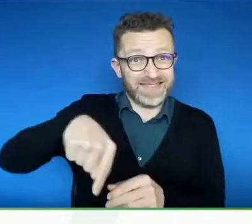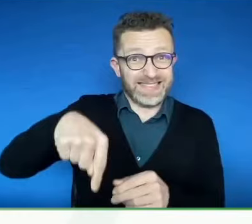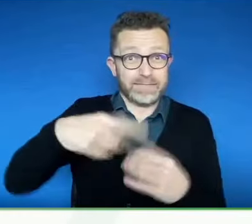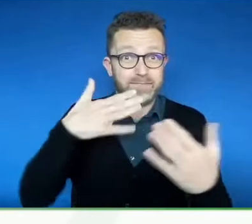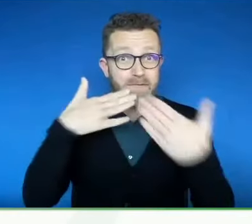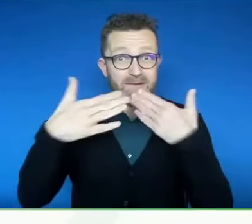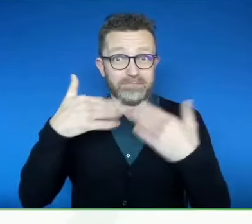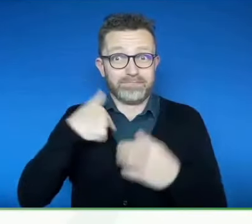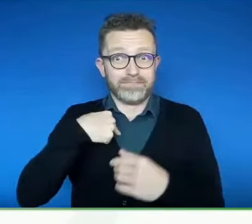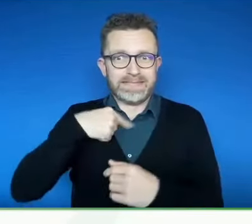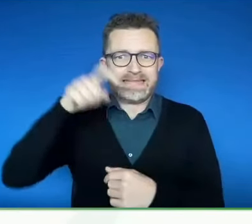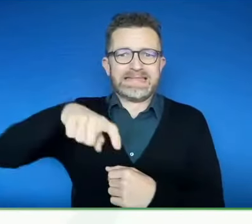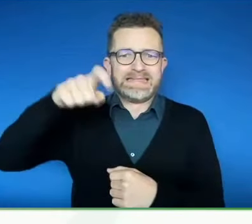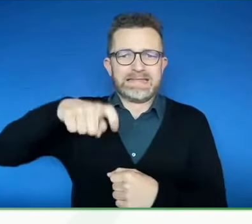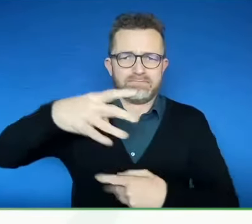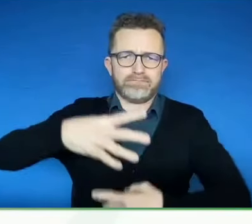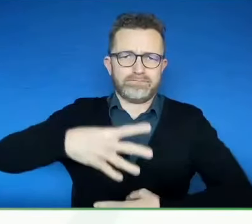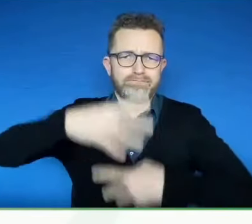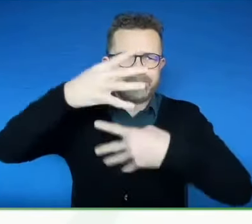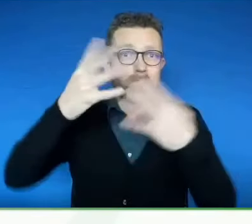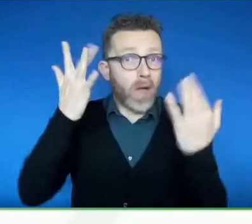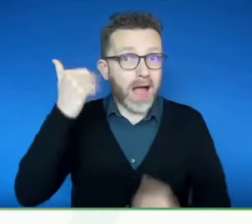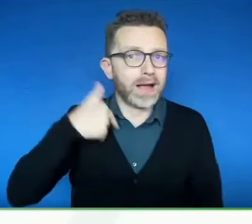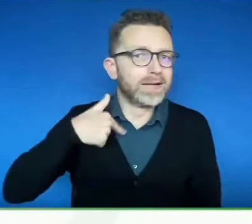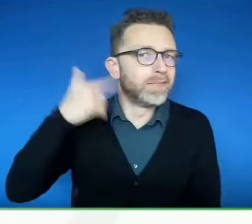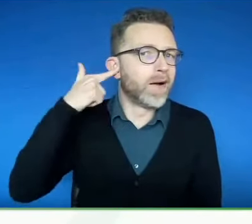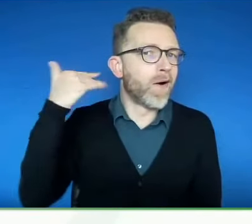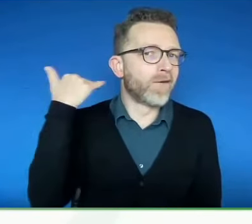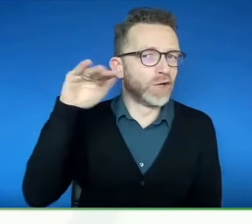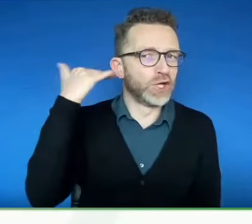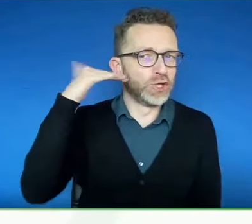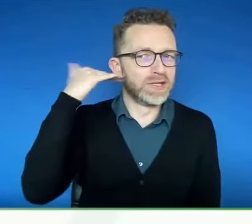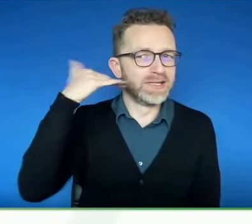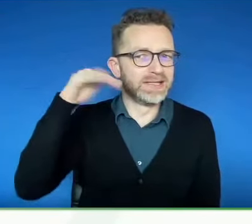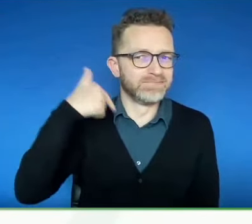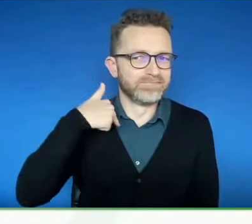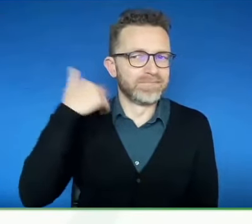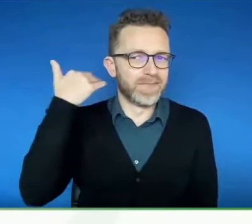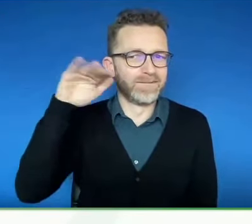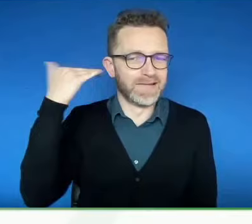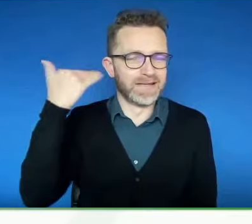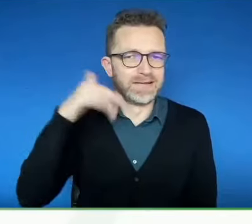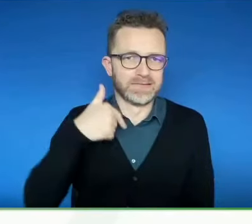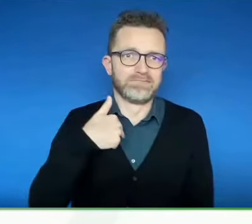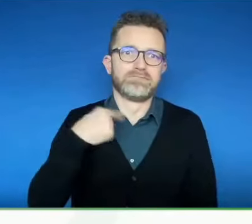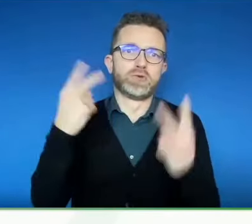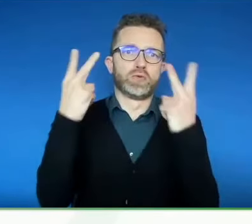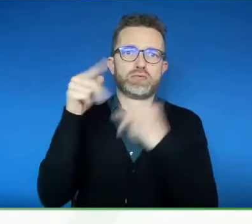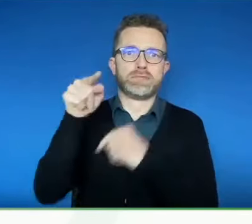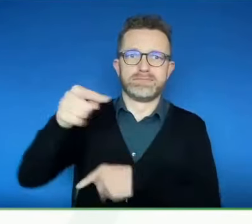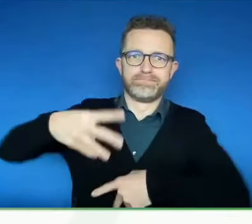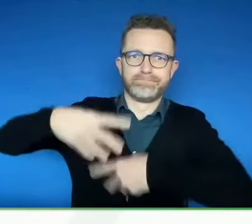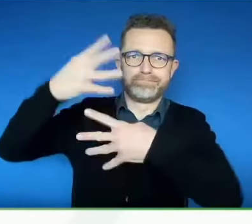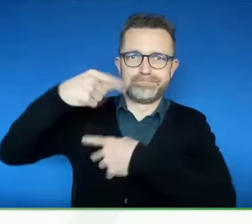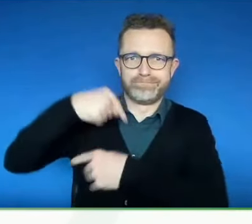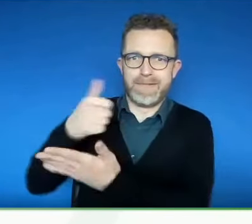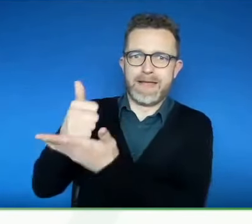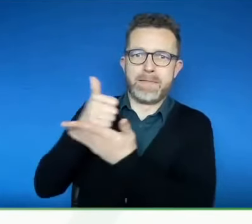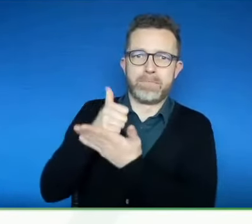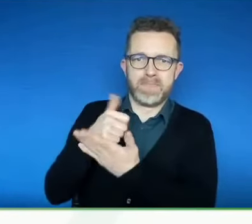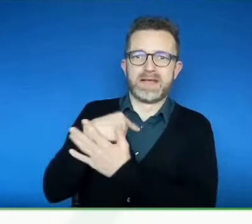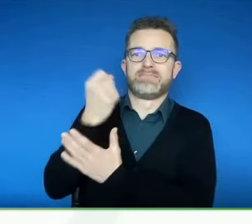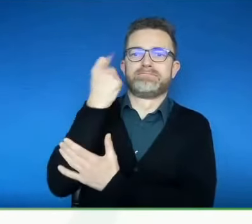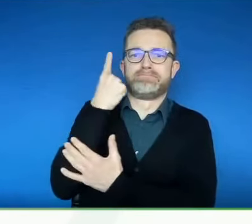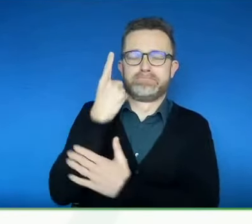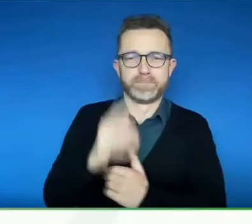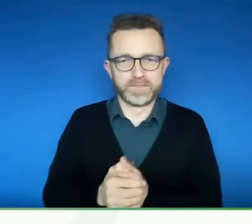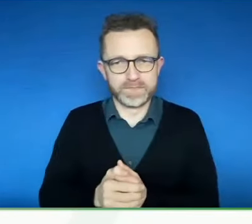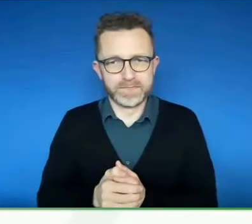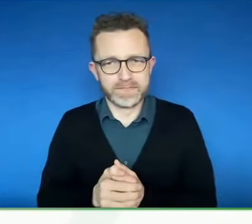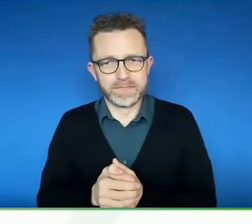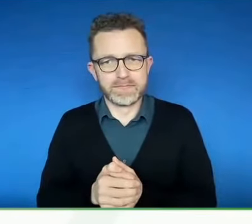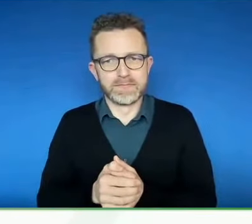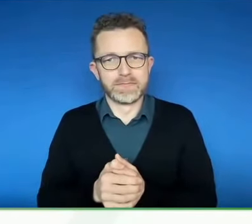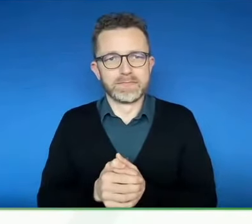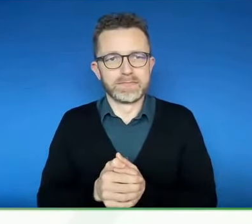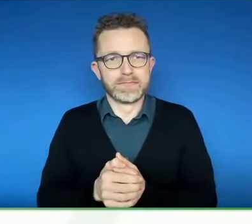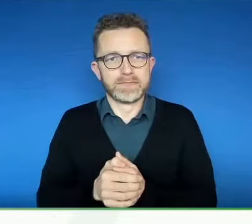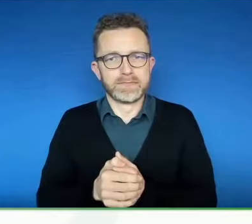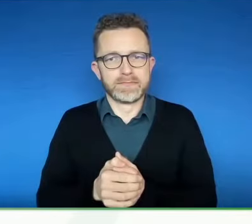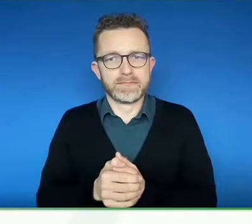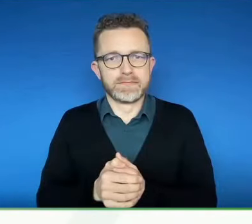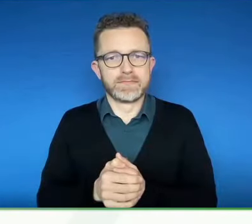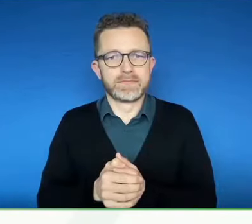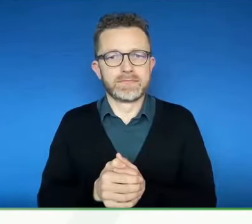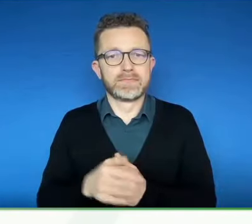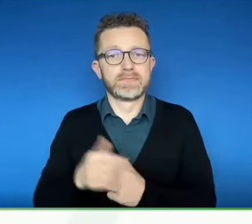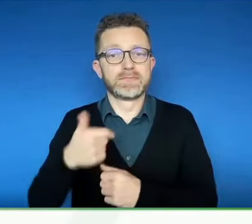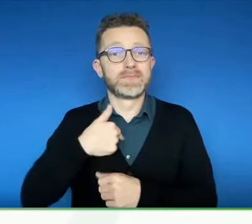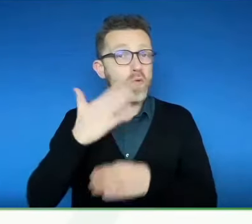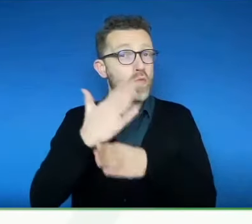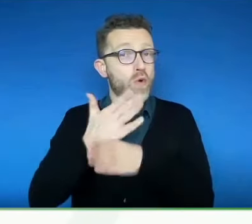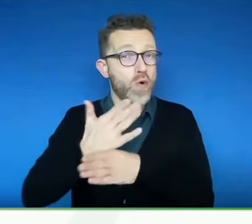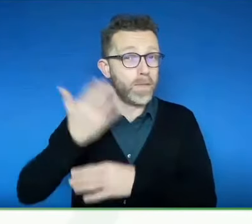integer, I worked in the team together with the.